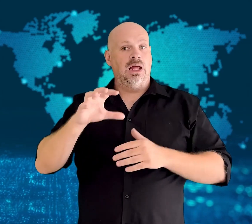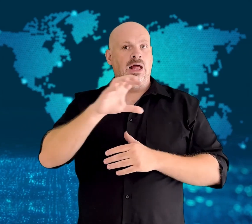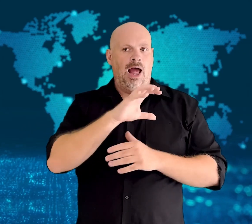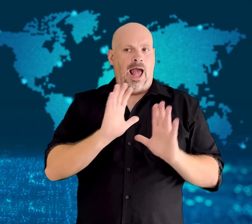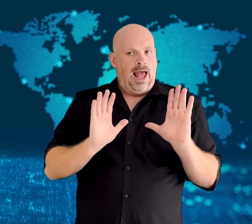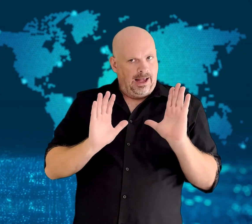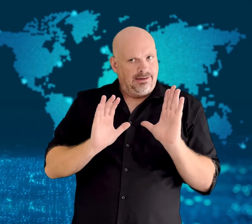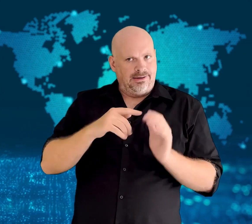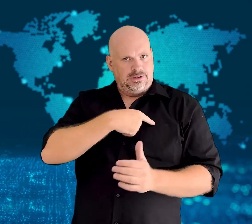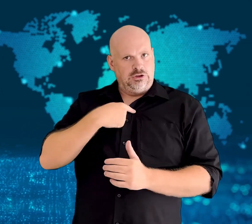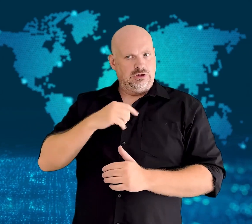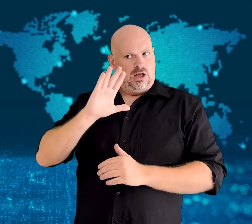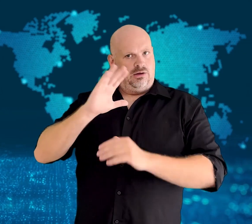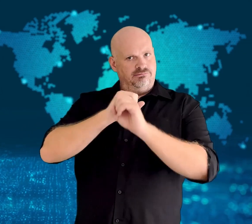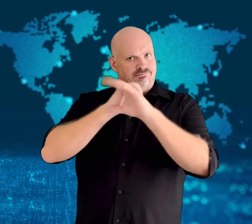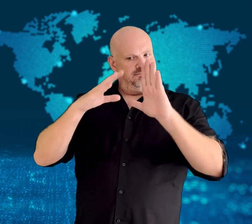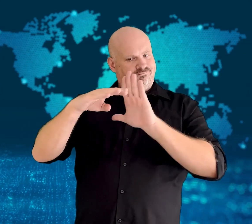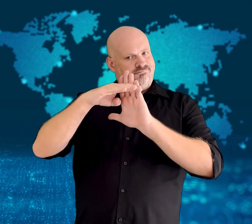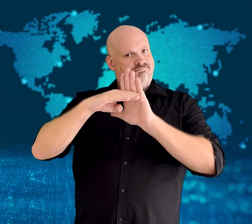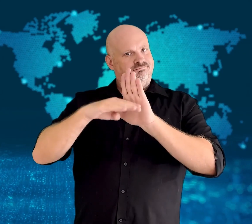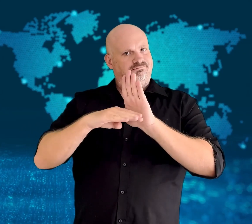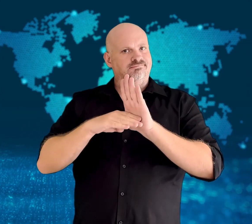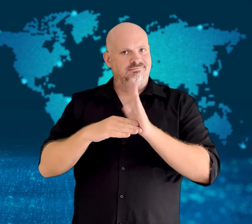diplomatic relations with Beijing.